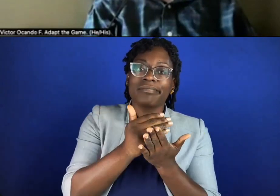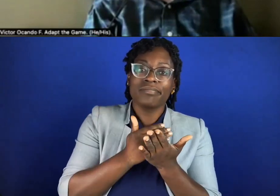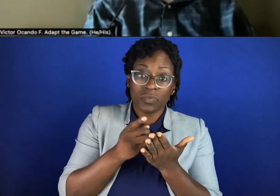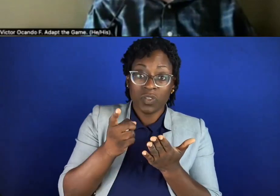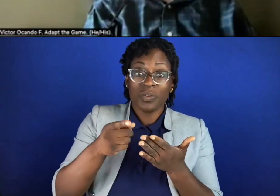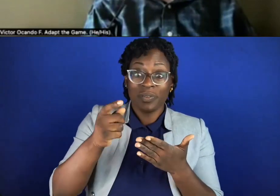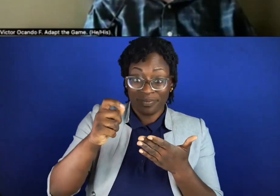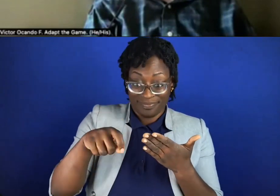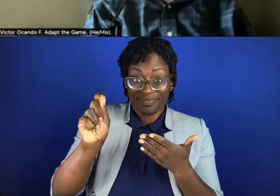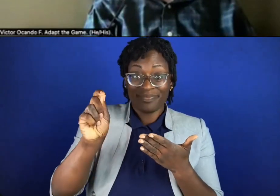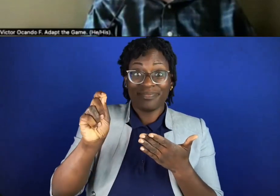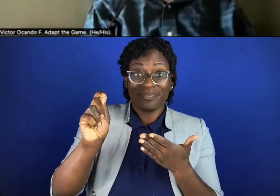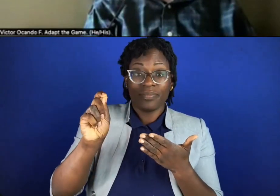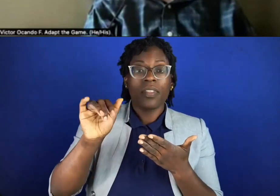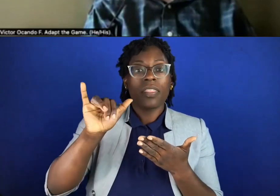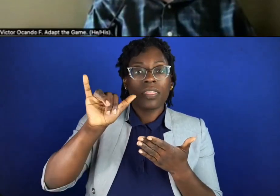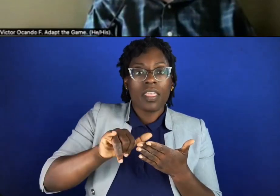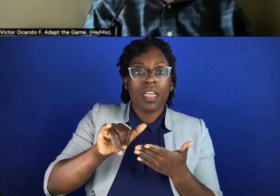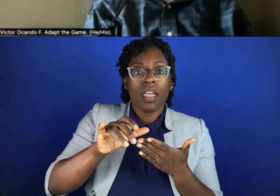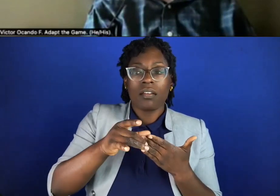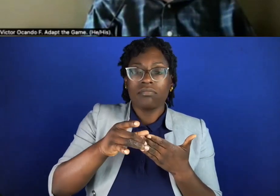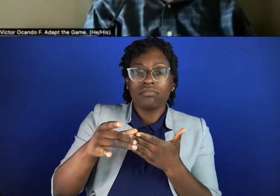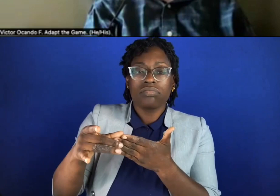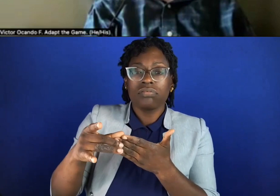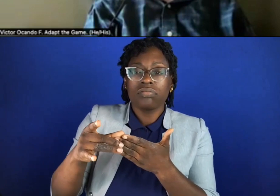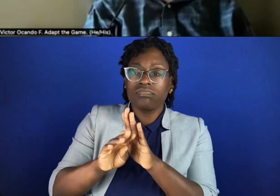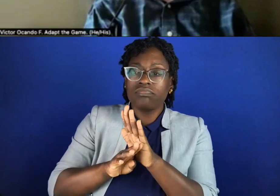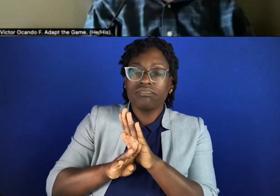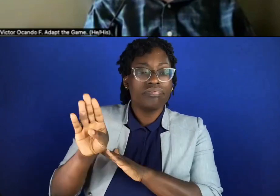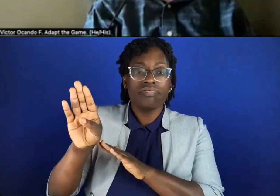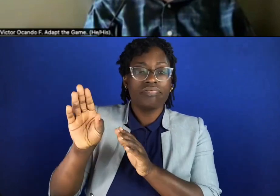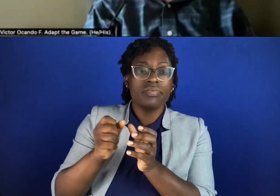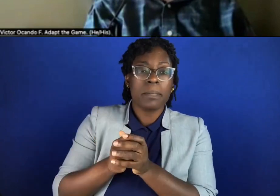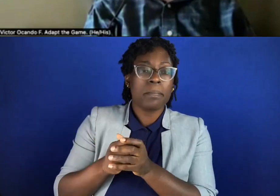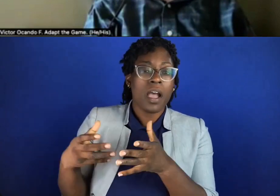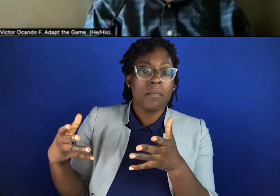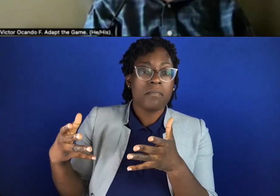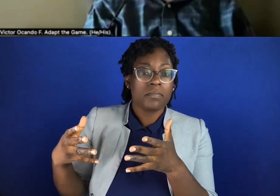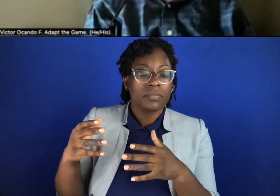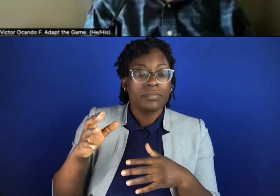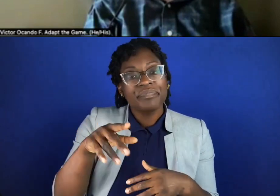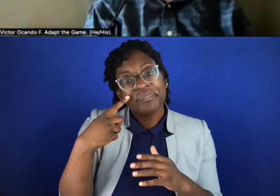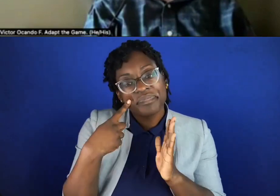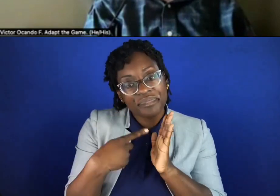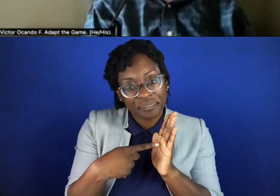that led to major growth in your business? For example: this could be hiring a contractor